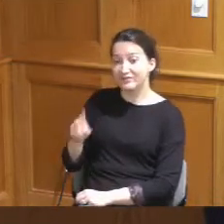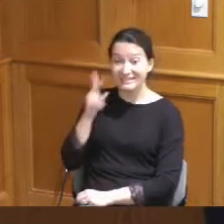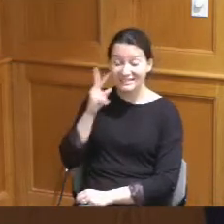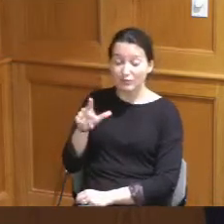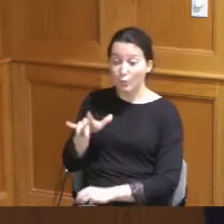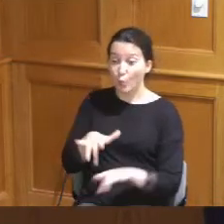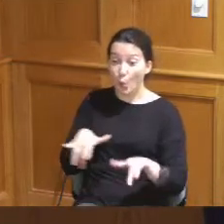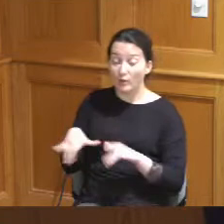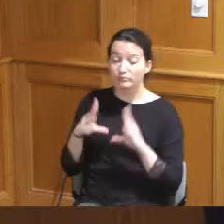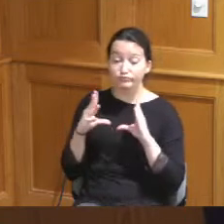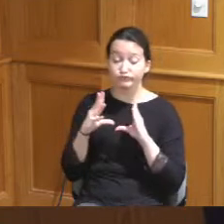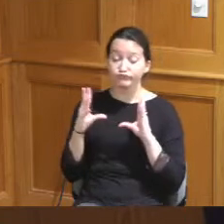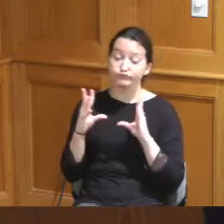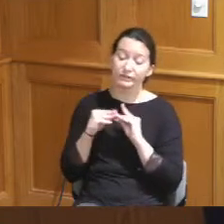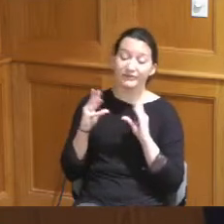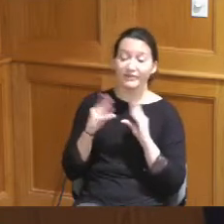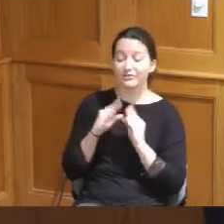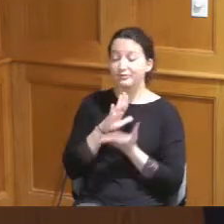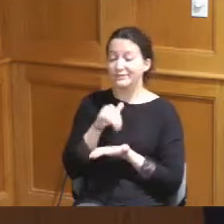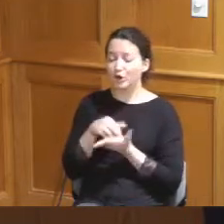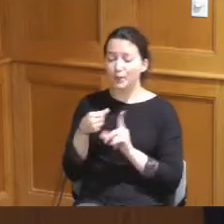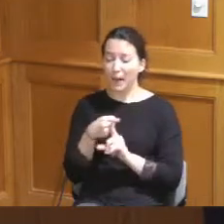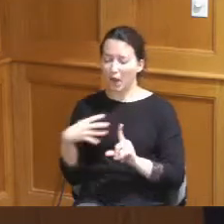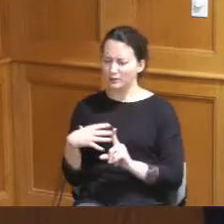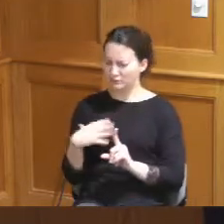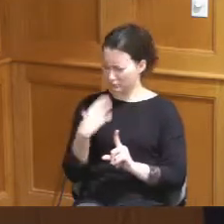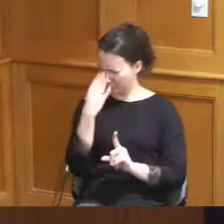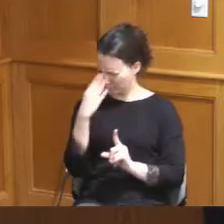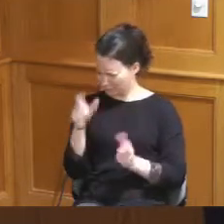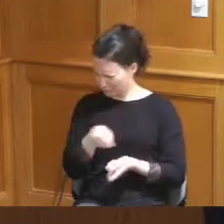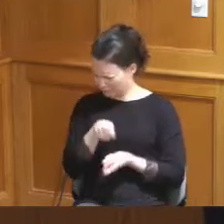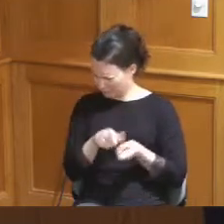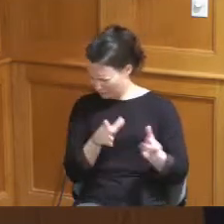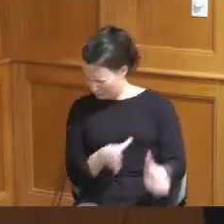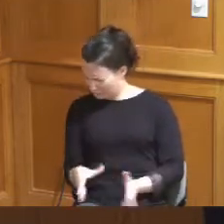about Convention Center expansion I said I need to know the whole plan what are y'all going to